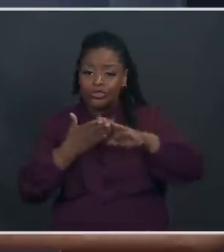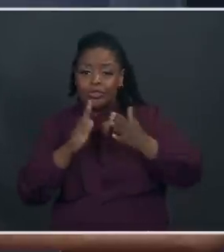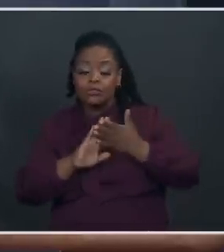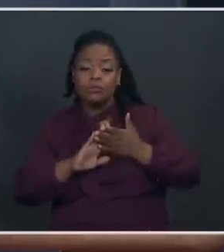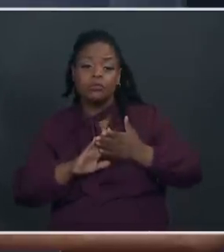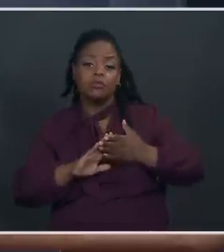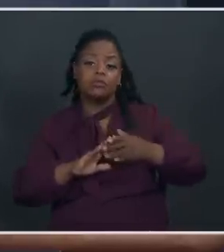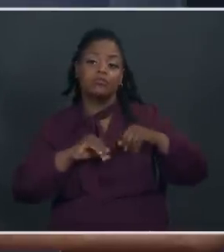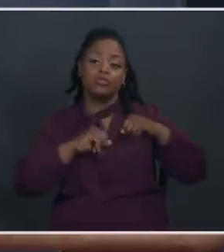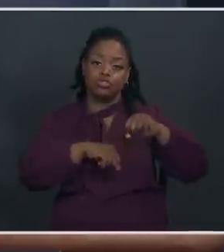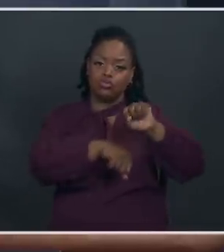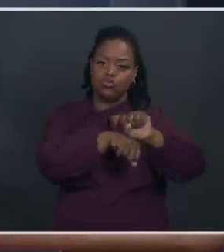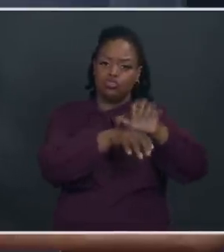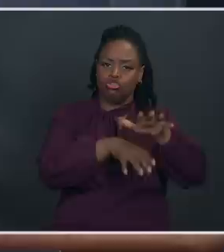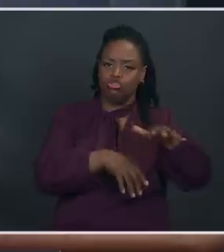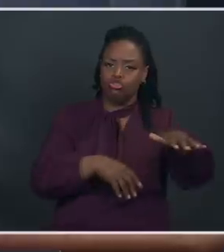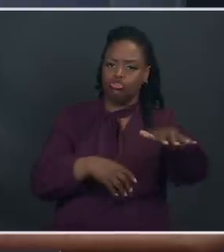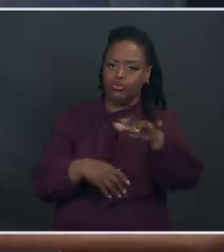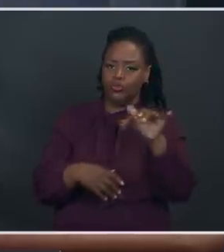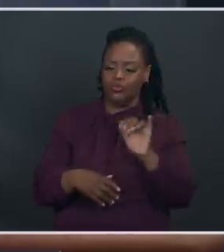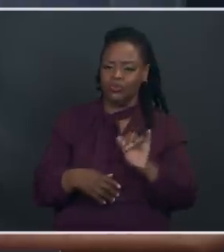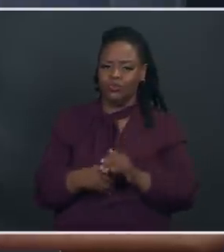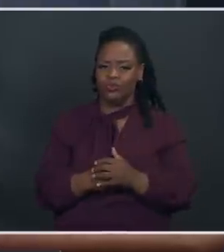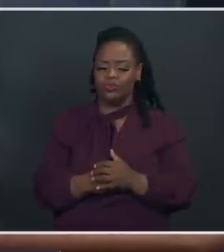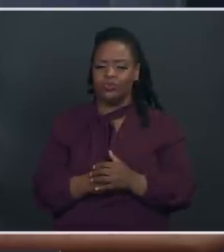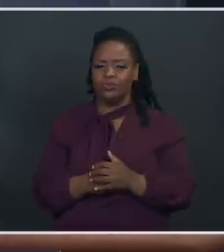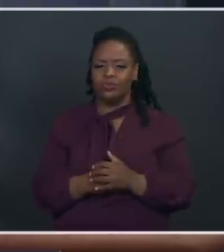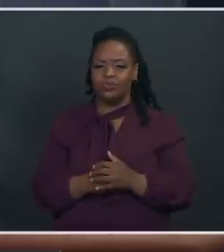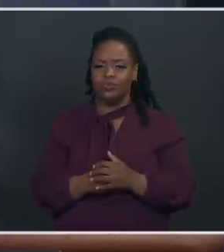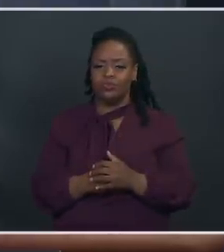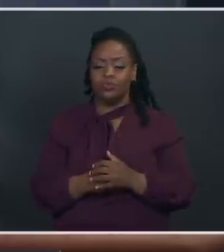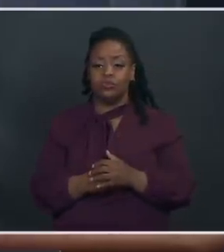This order takes historic strides to address environmental injustice.